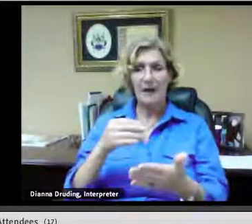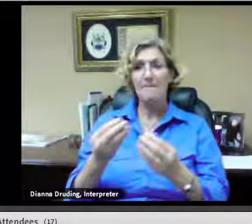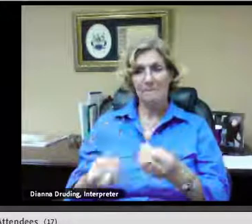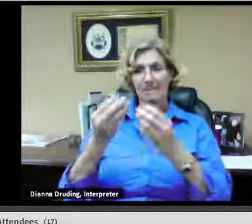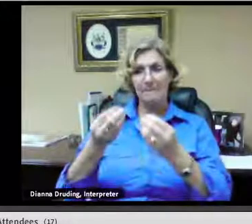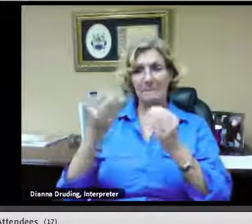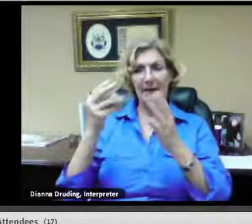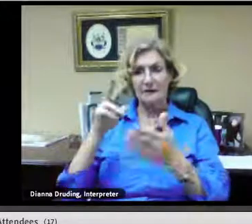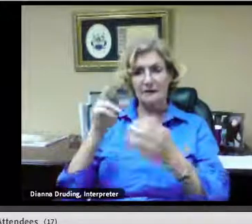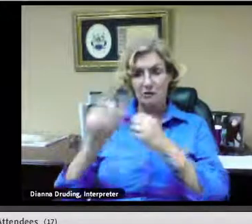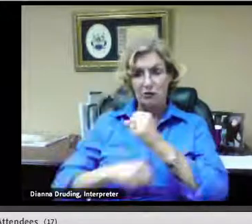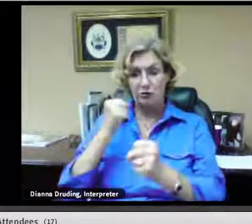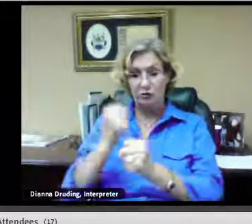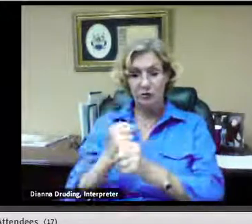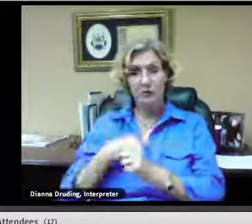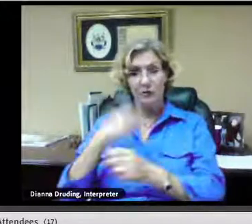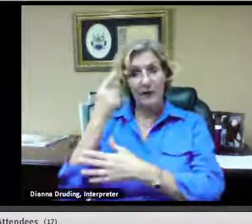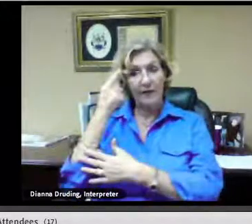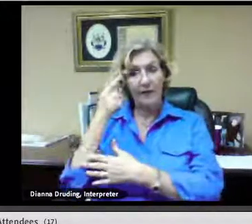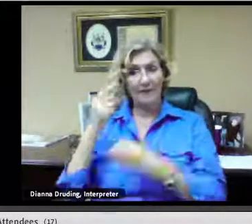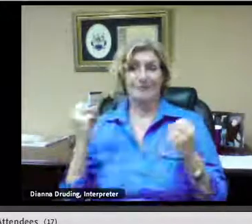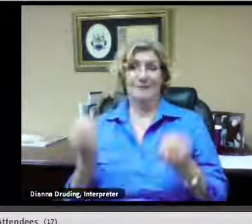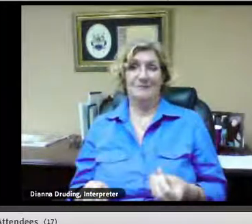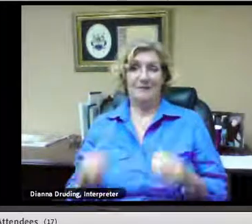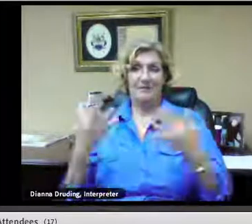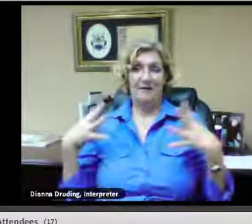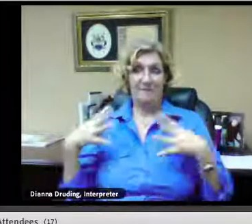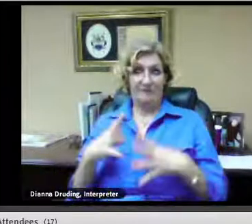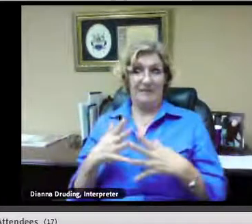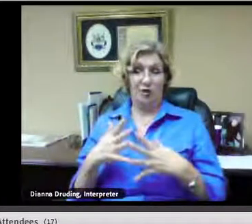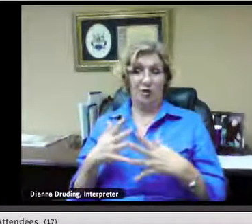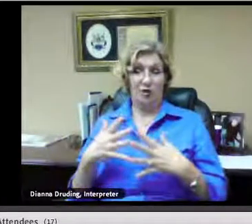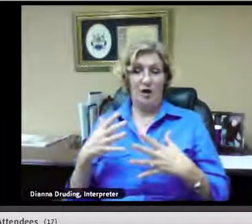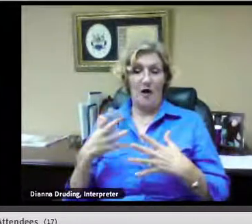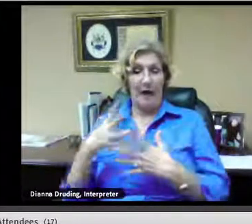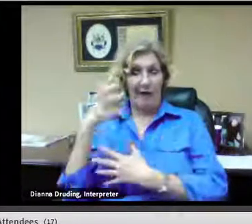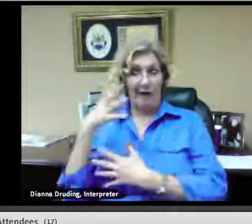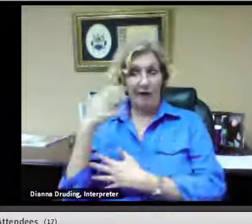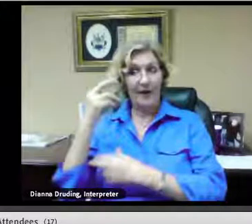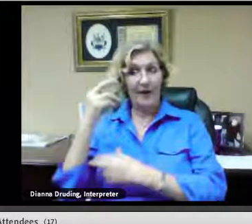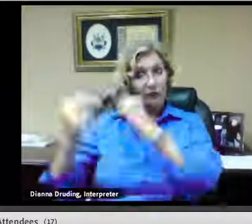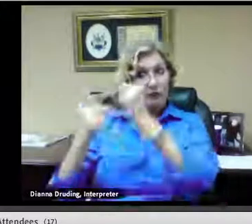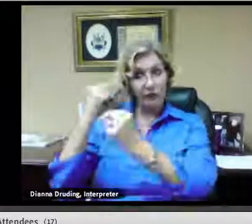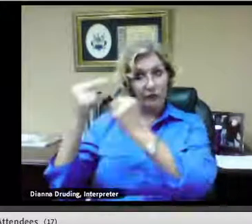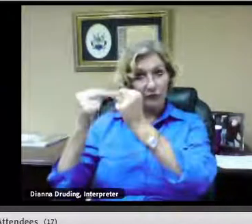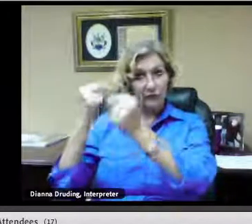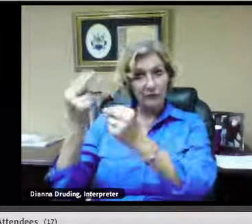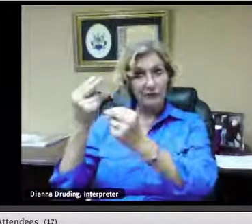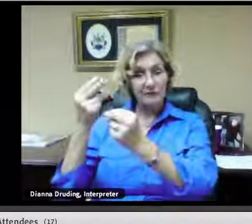that a lot of this history, a lot of this hard-fought legislation is in danger.